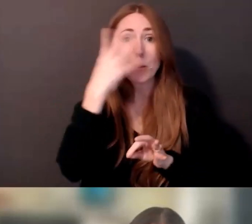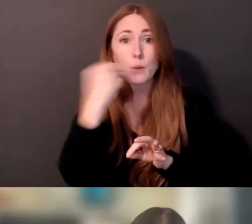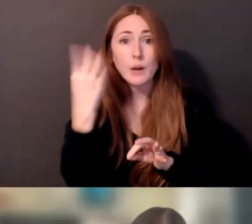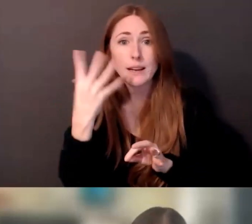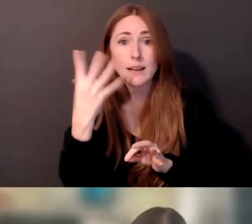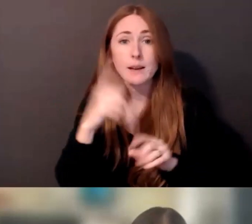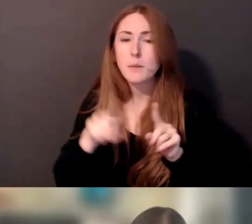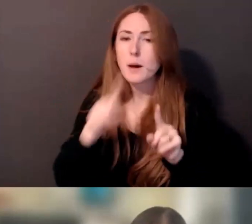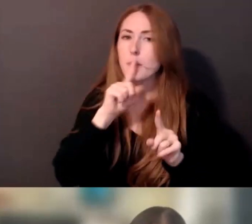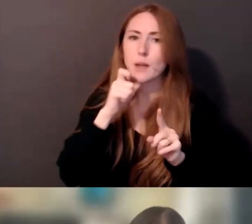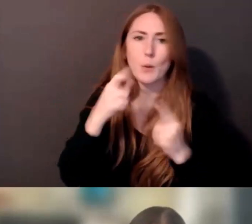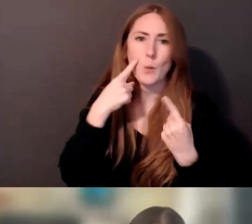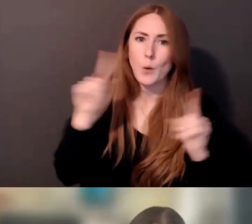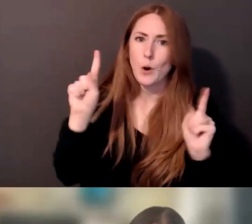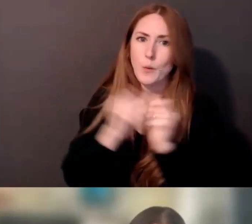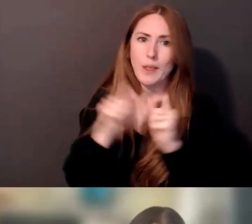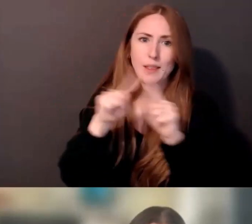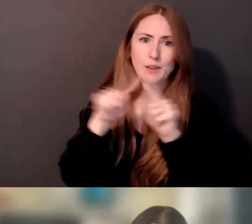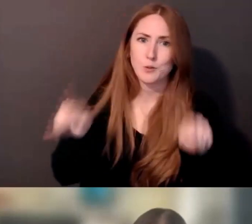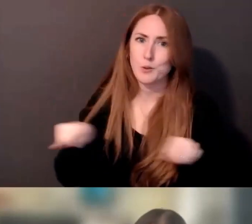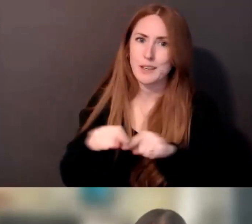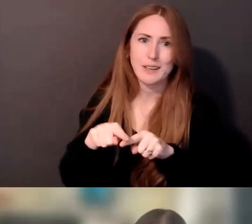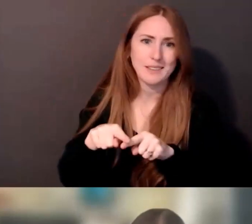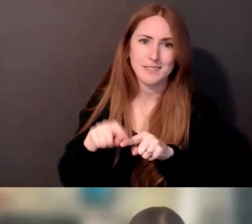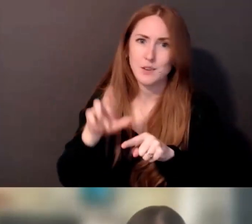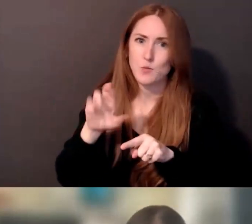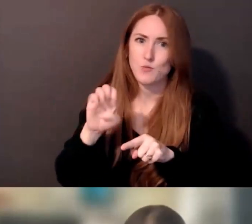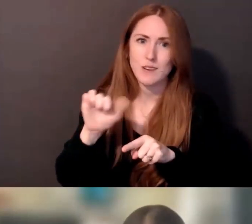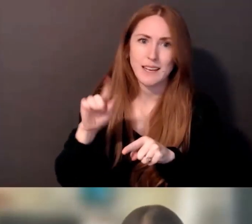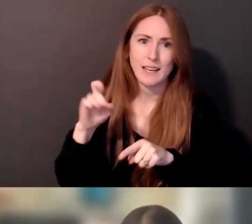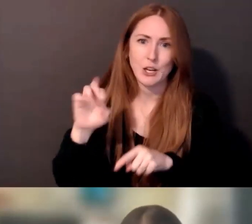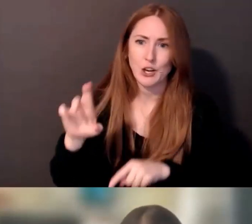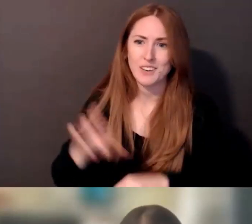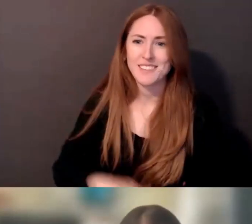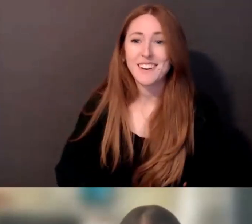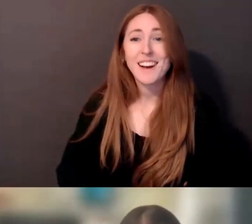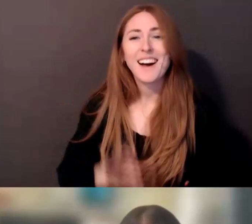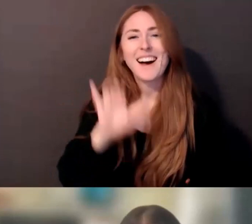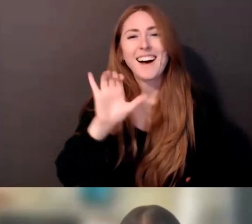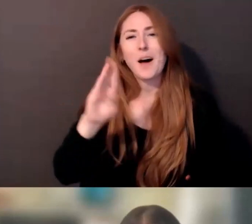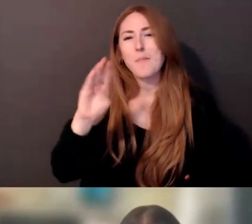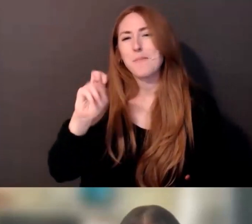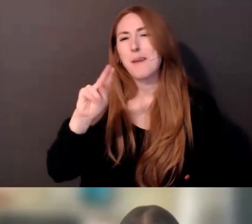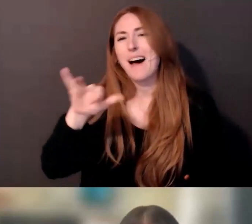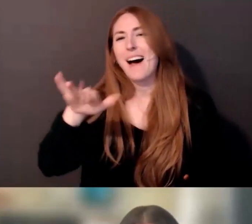OK, you're talking Bonnie's language. It's her personal mission to break the academics of that habit.